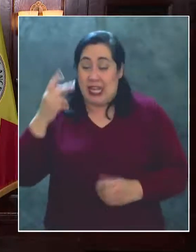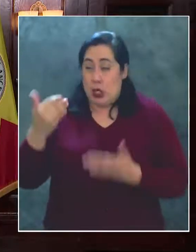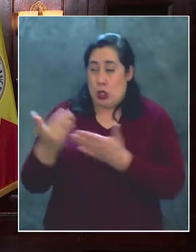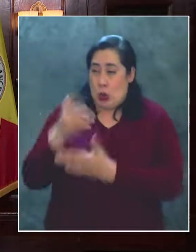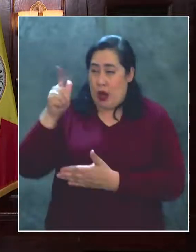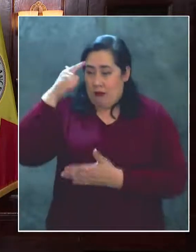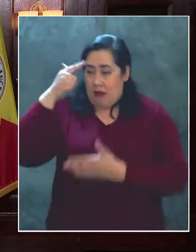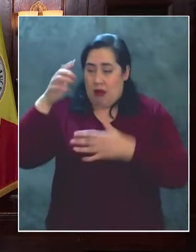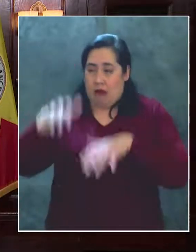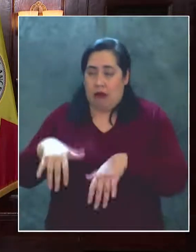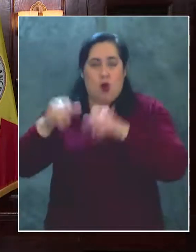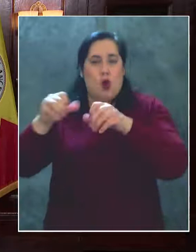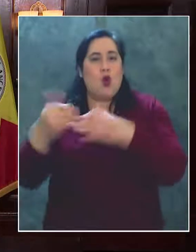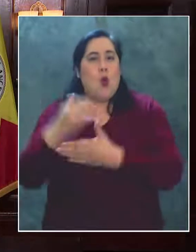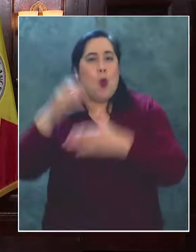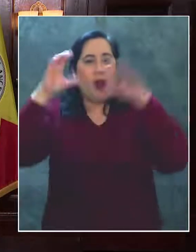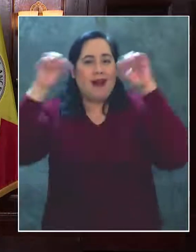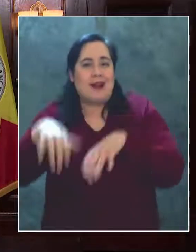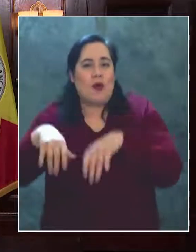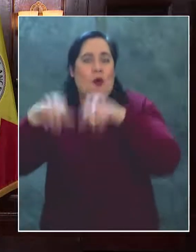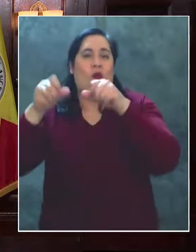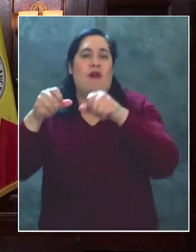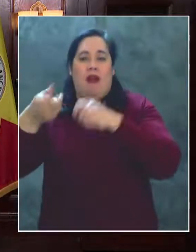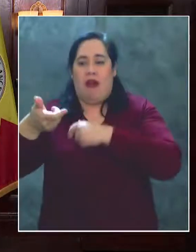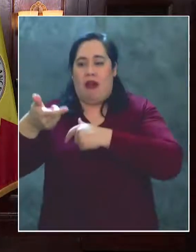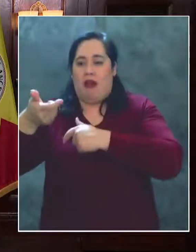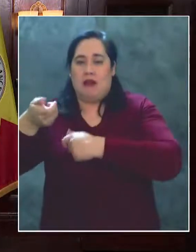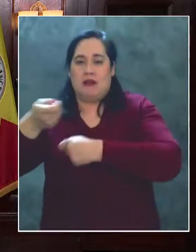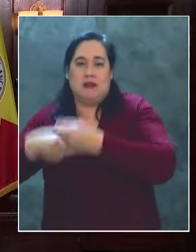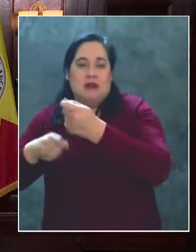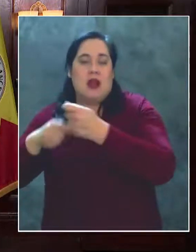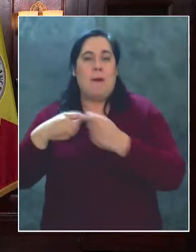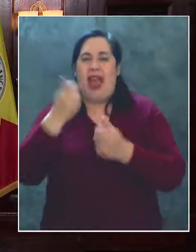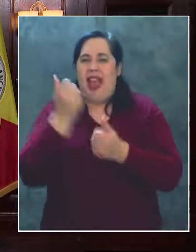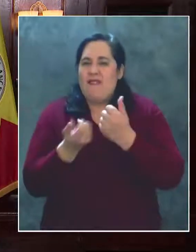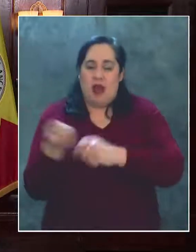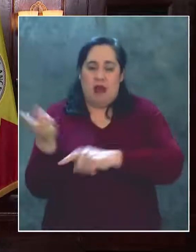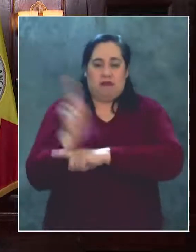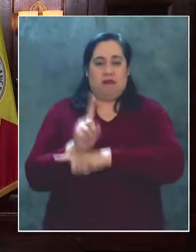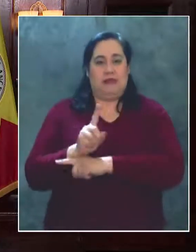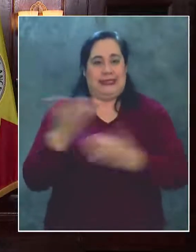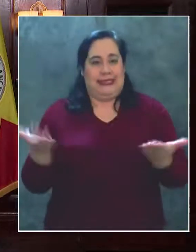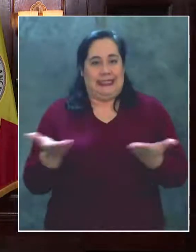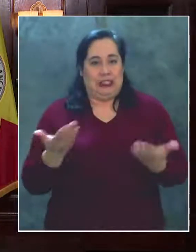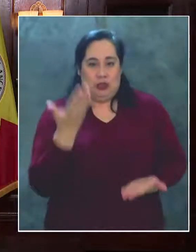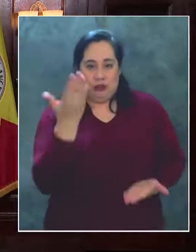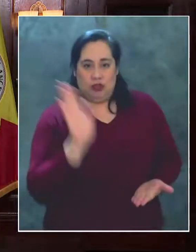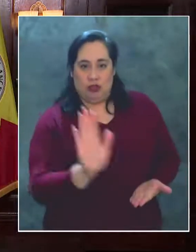BUT MY MESSAGE TO YOU LIKE EVERY SINGLE TIME I'VE SHOWN UP, IS TO GIVE IT TO YOU